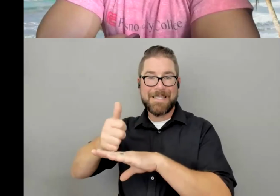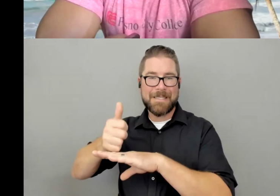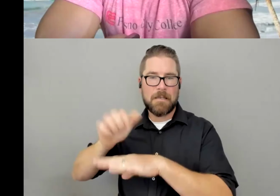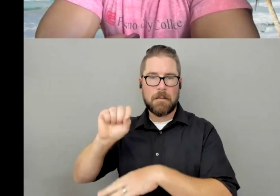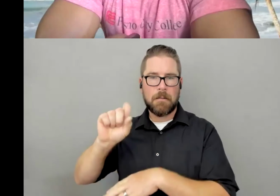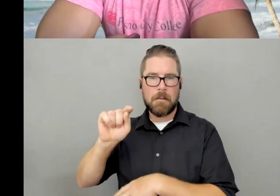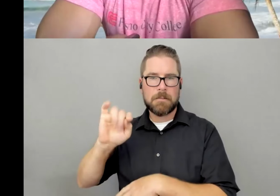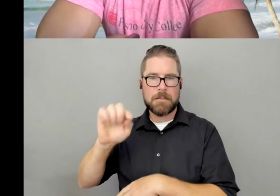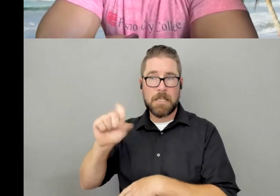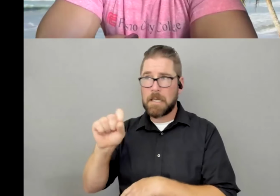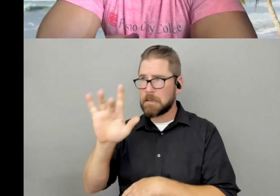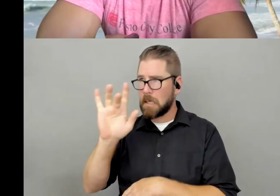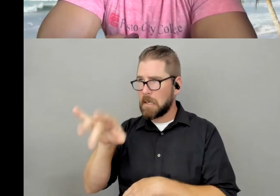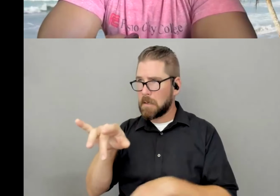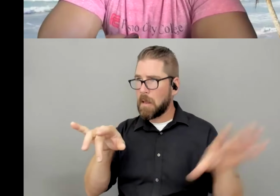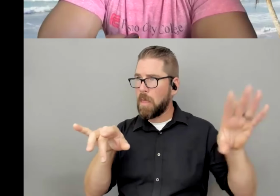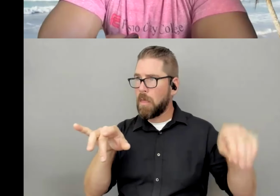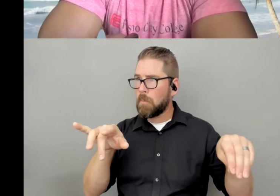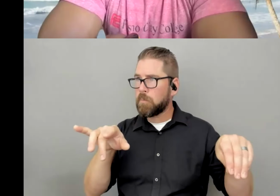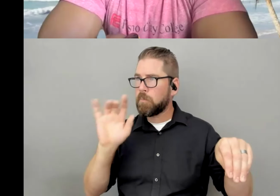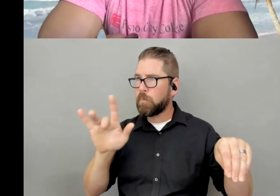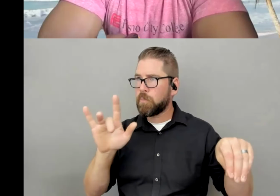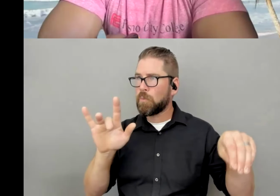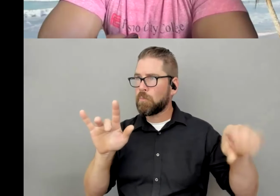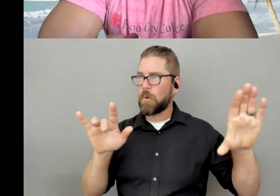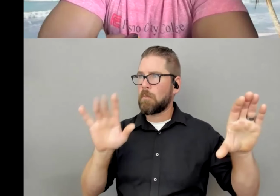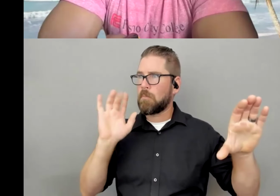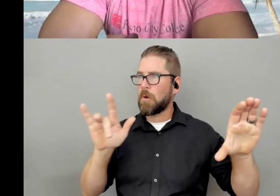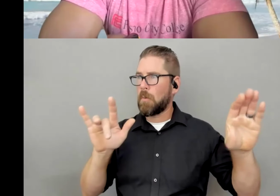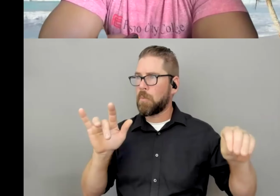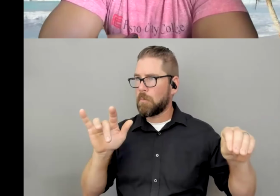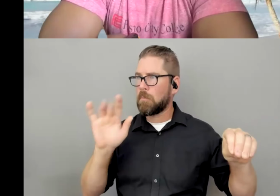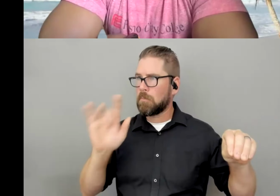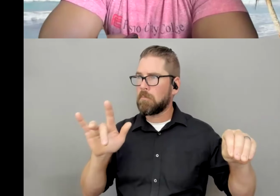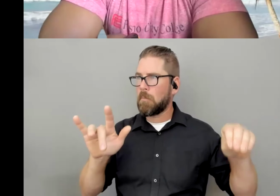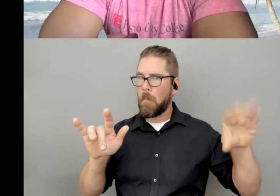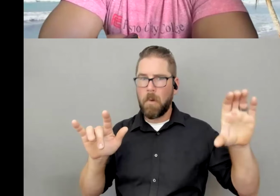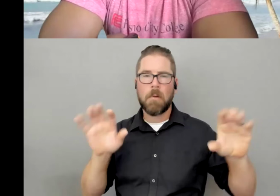And I clicked on and it just takes you out to a, external link.